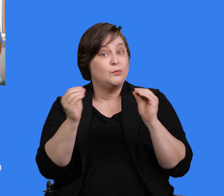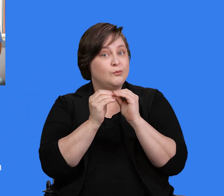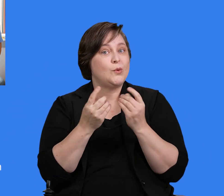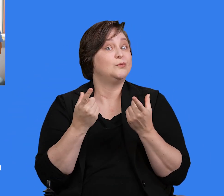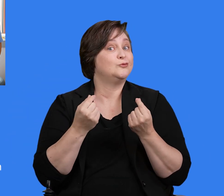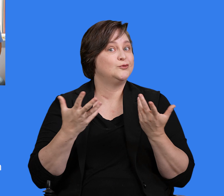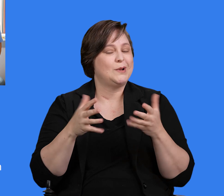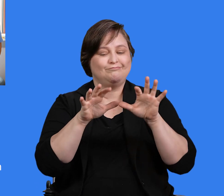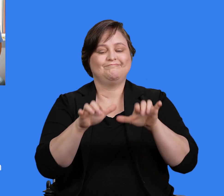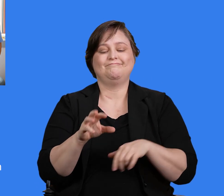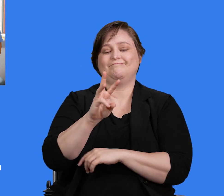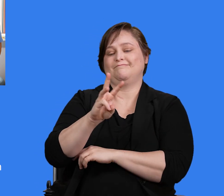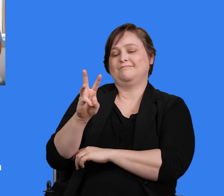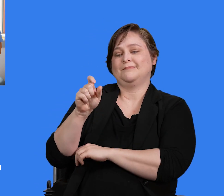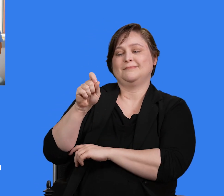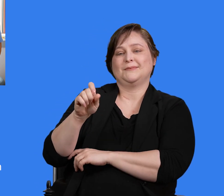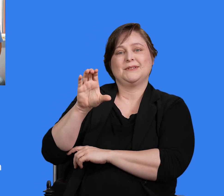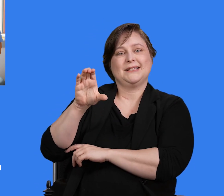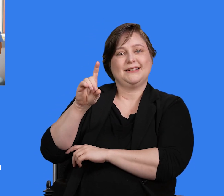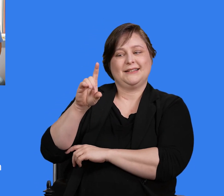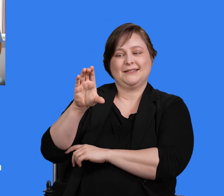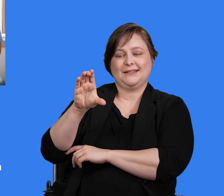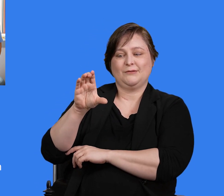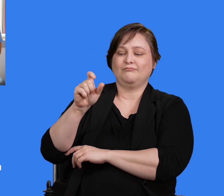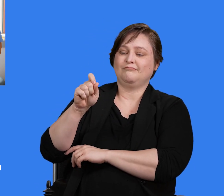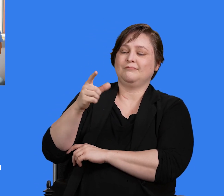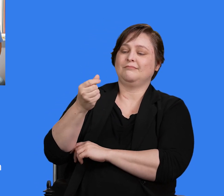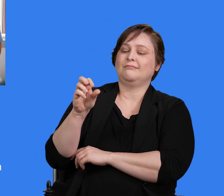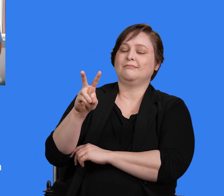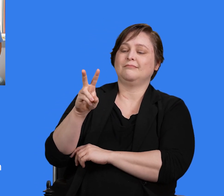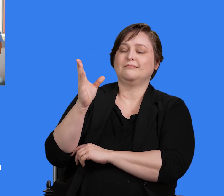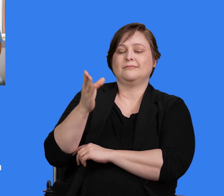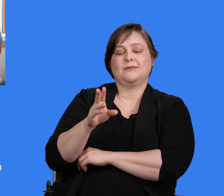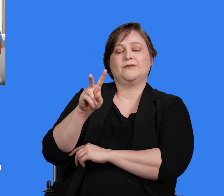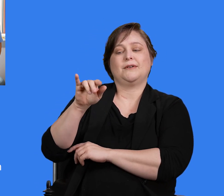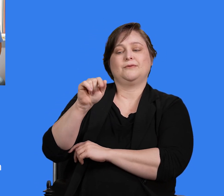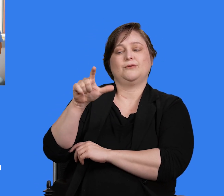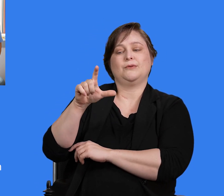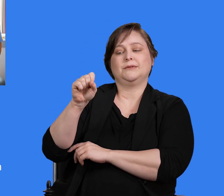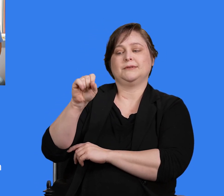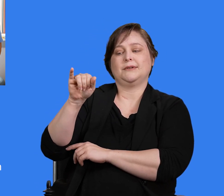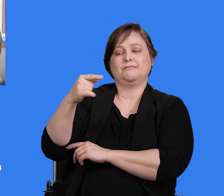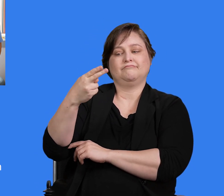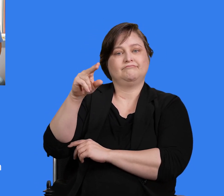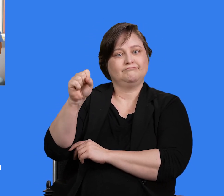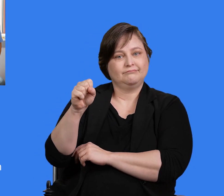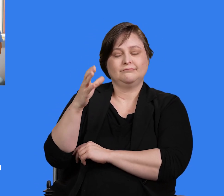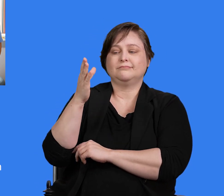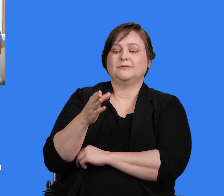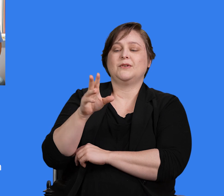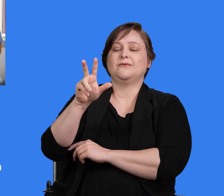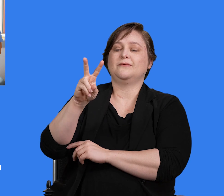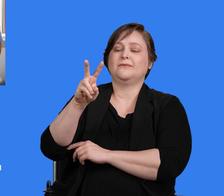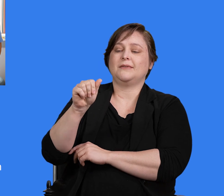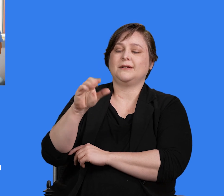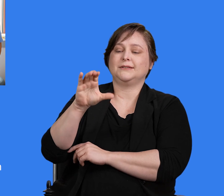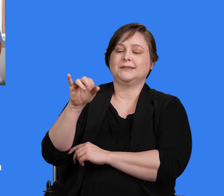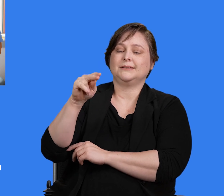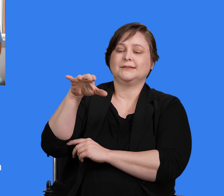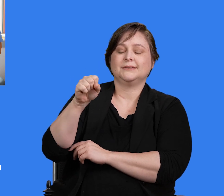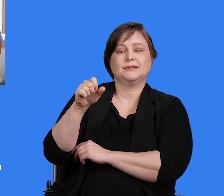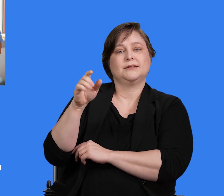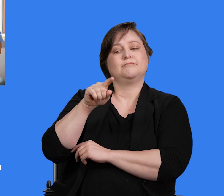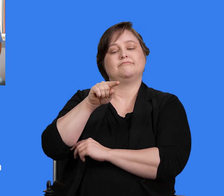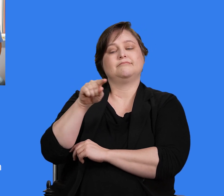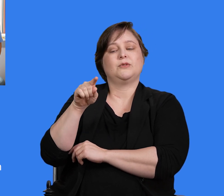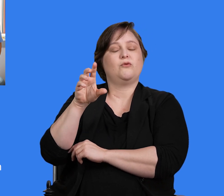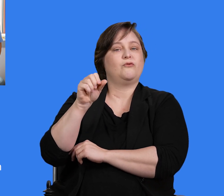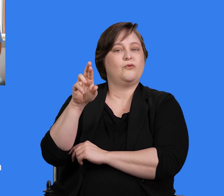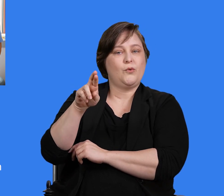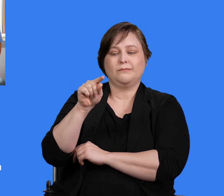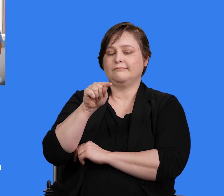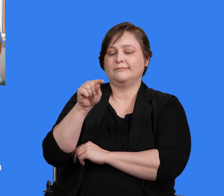www.cdc.gov/vitalsigns/ vaccines-for-children.